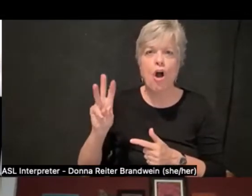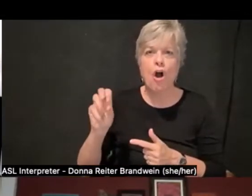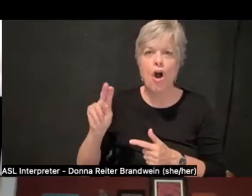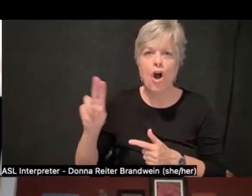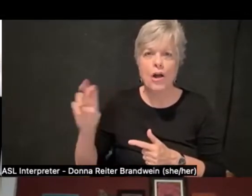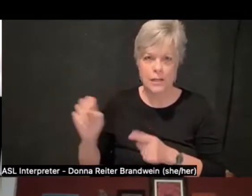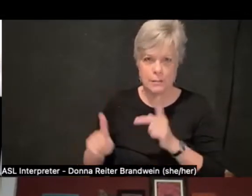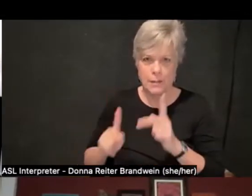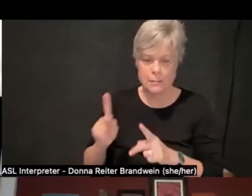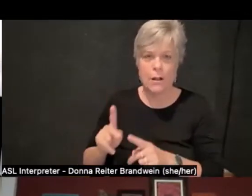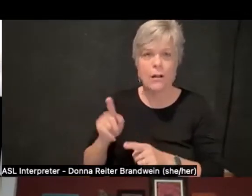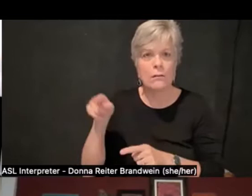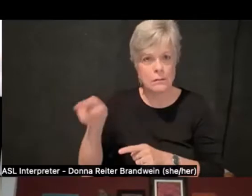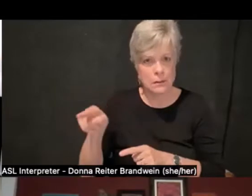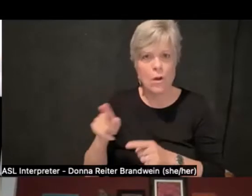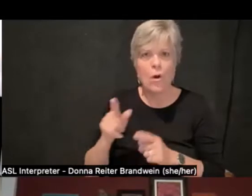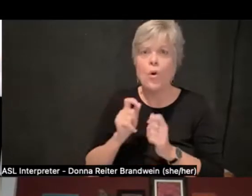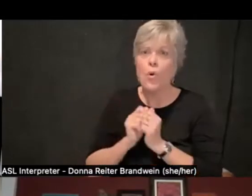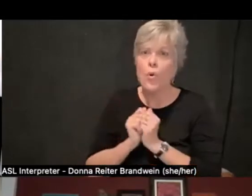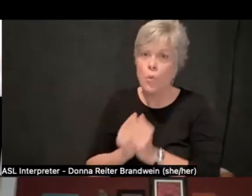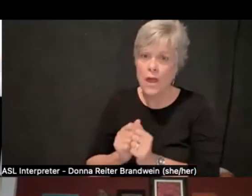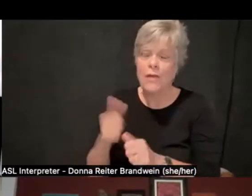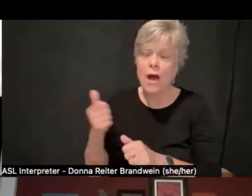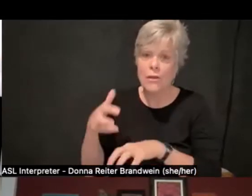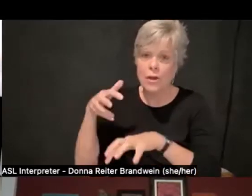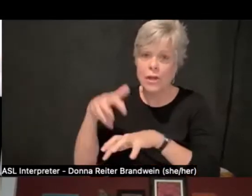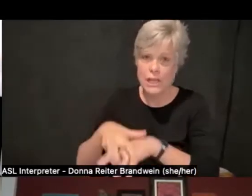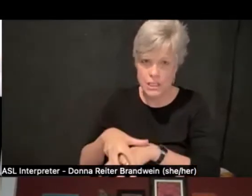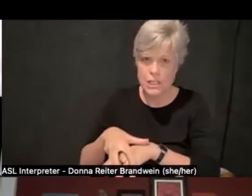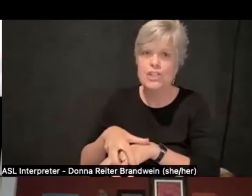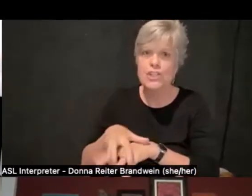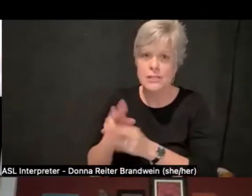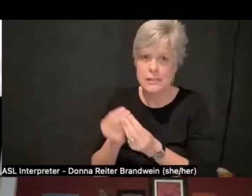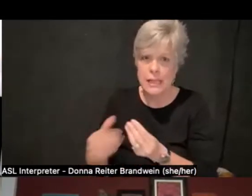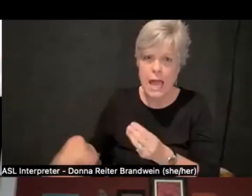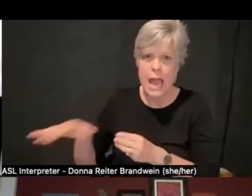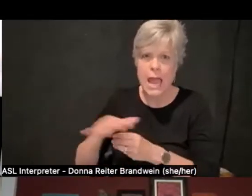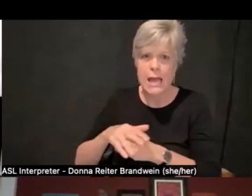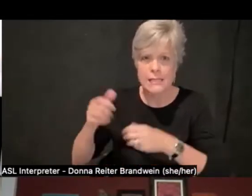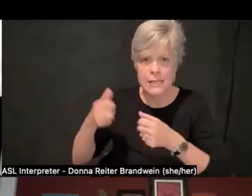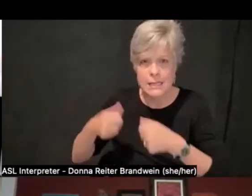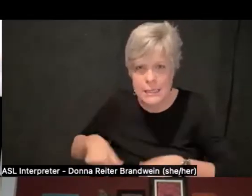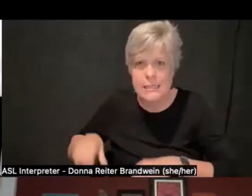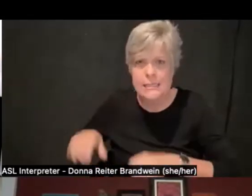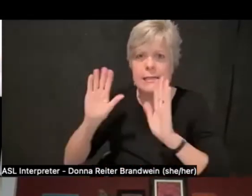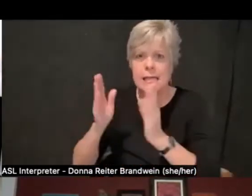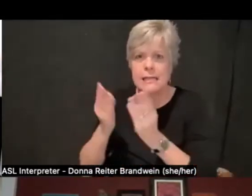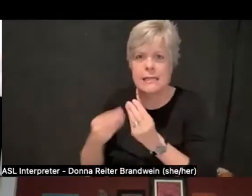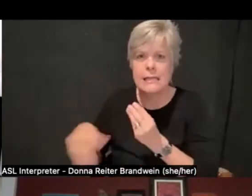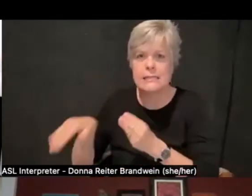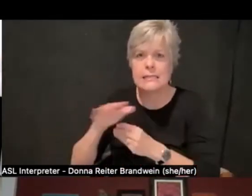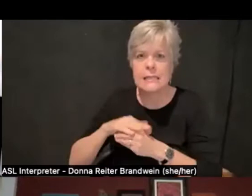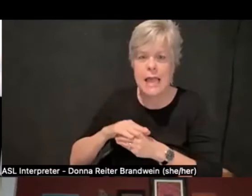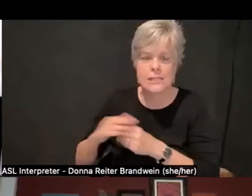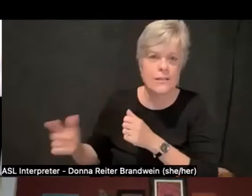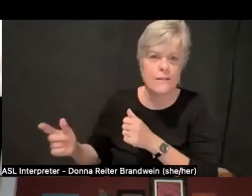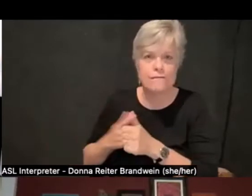ceded these lands to the United States in the First Treaty of Greenville in 1795.